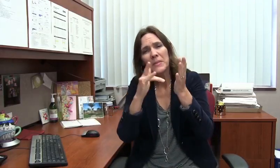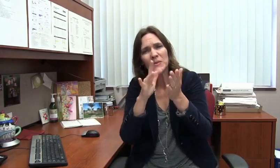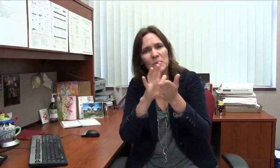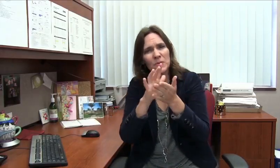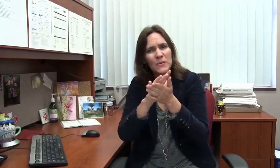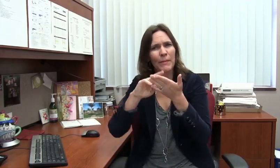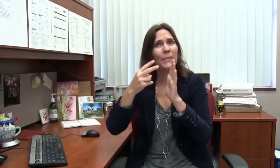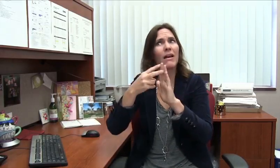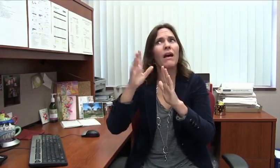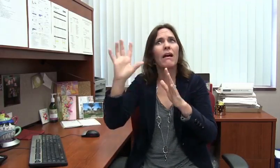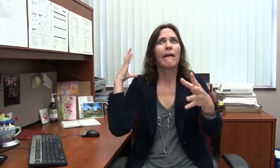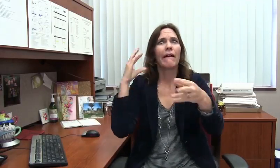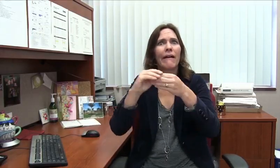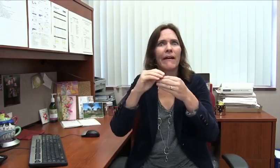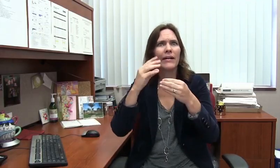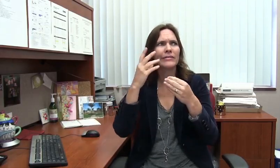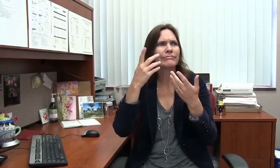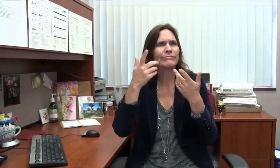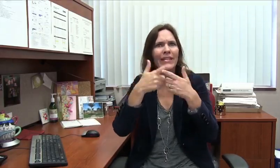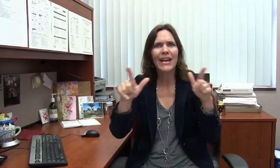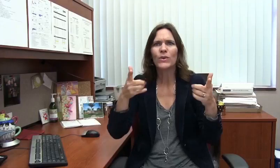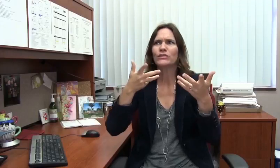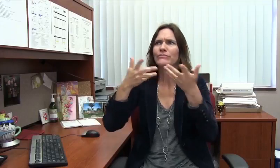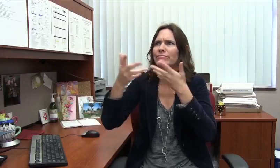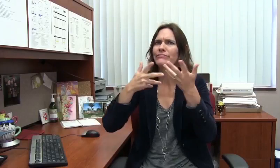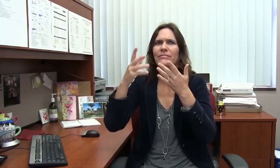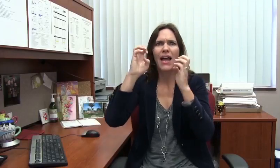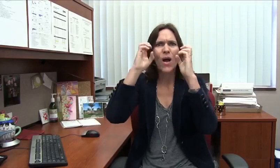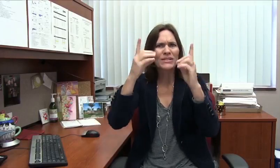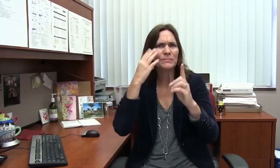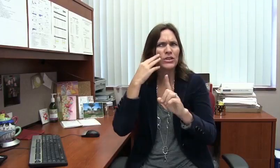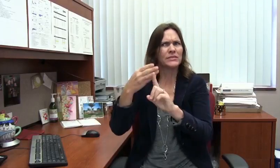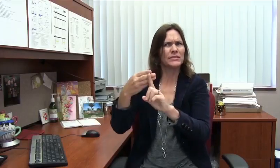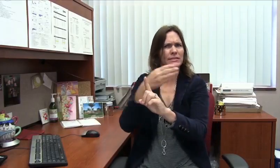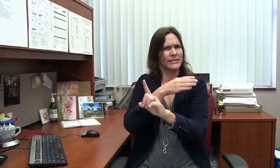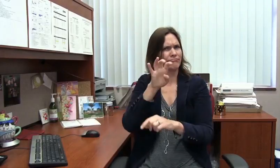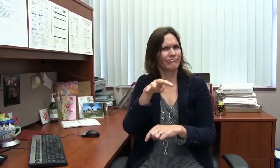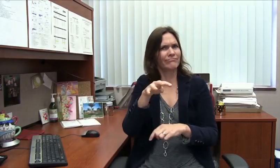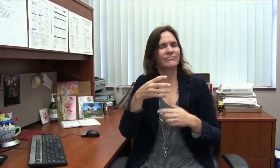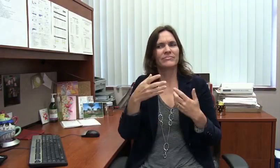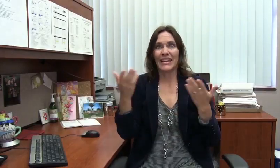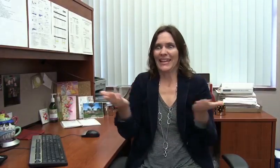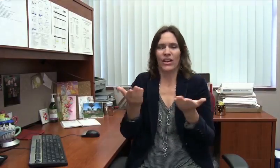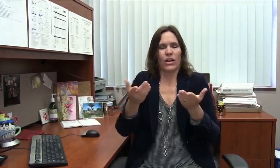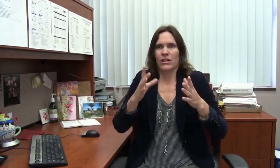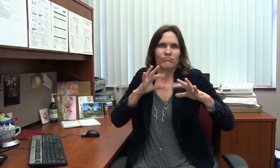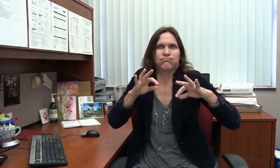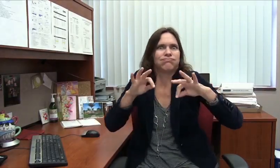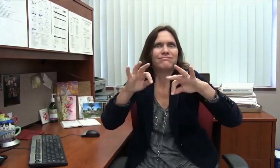while we aren’t certain what took place previously in their schooling, they are able to pick